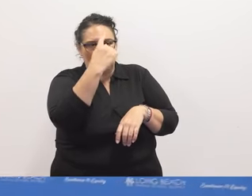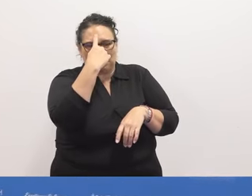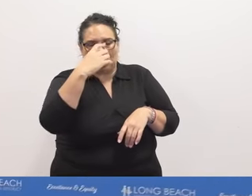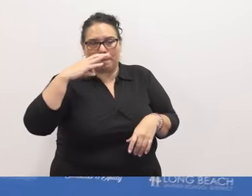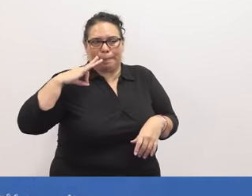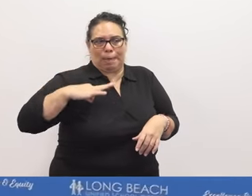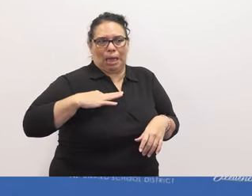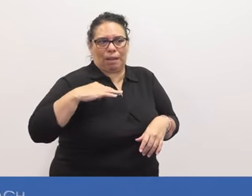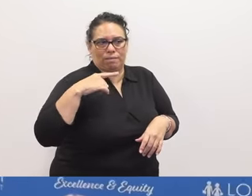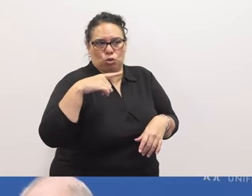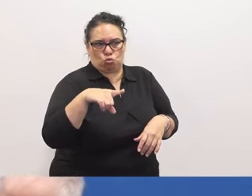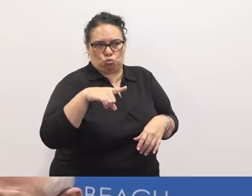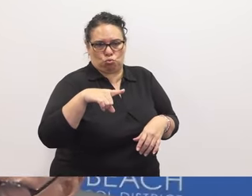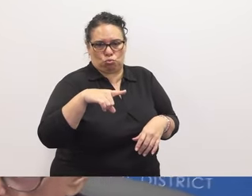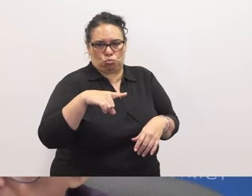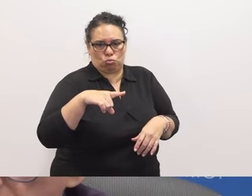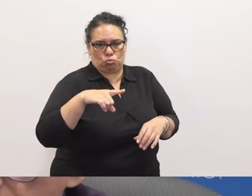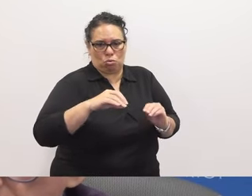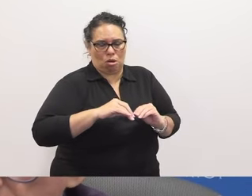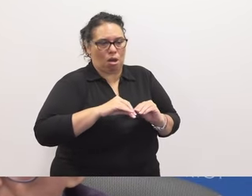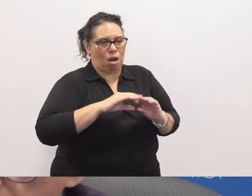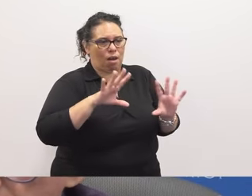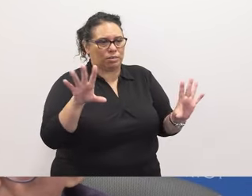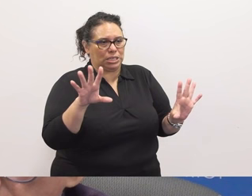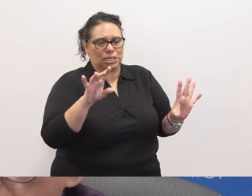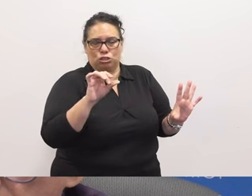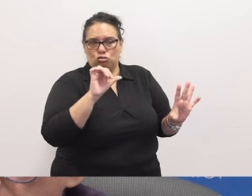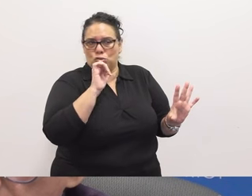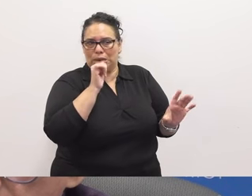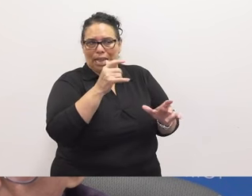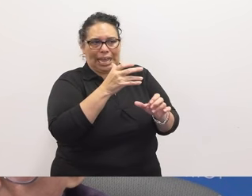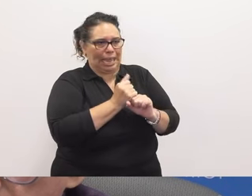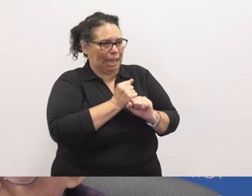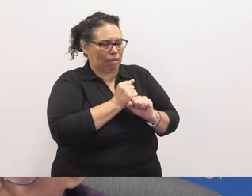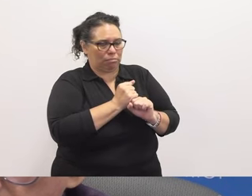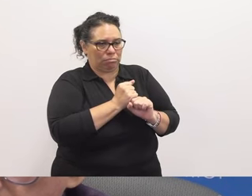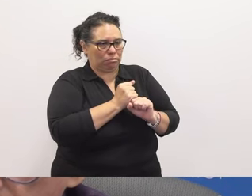that obviously you didn't get from the computer screen in those same subjects?